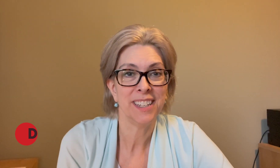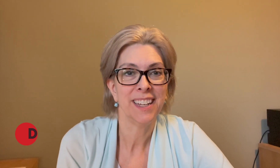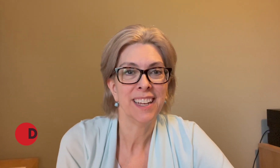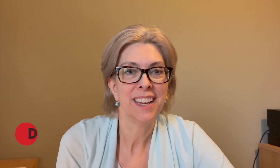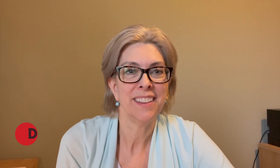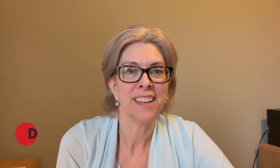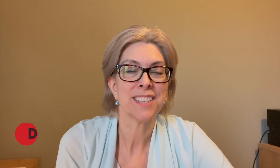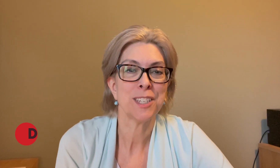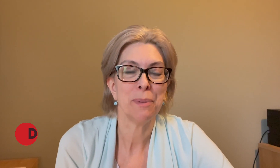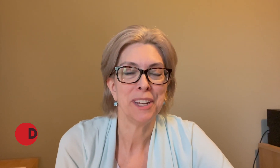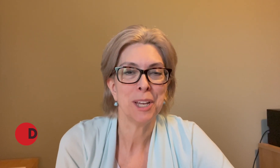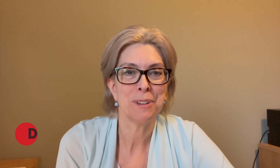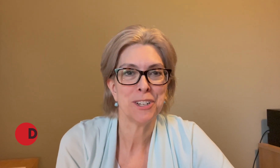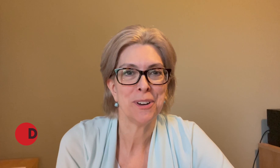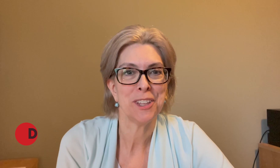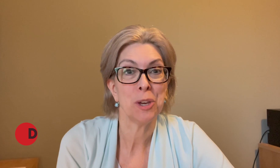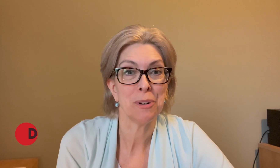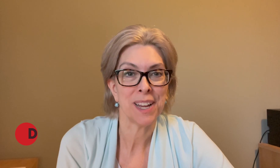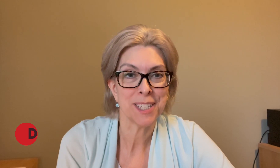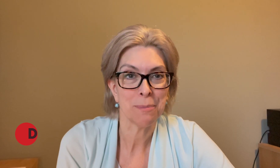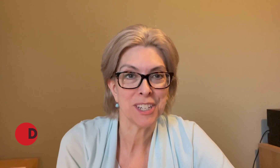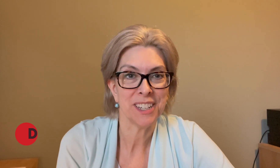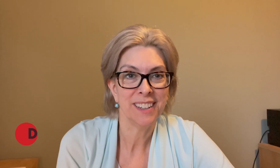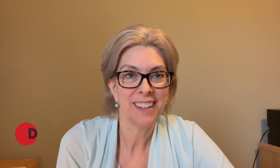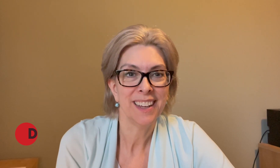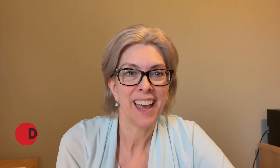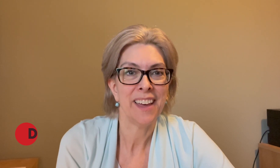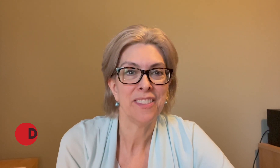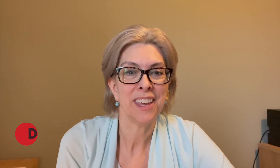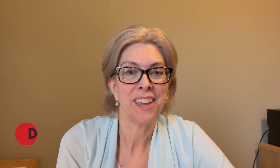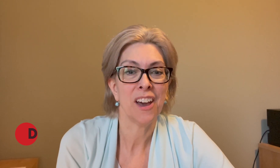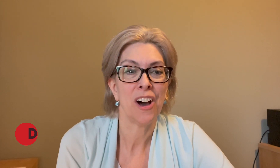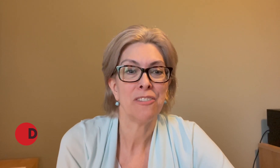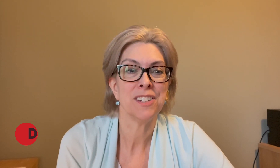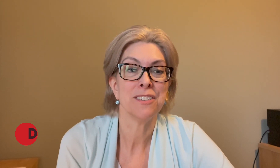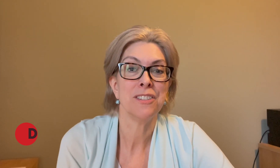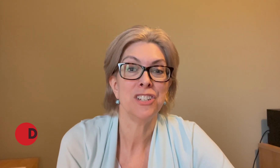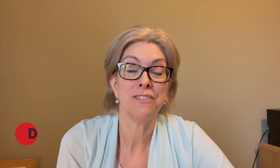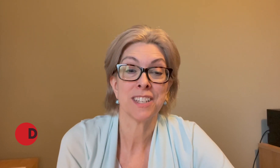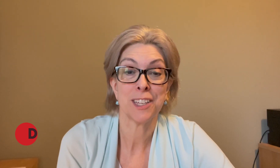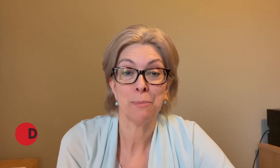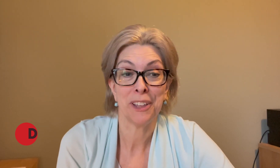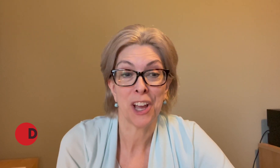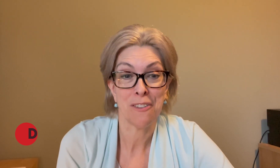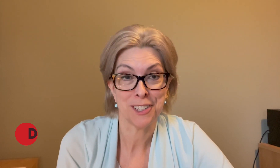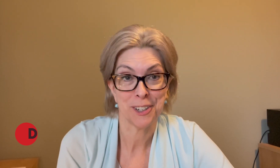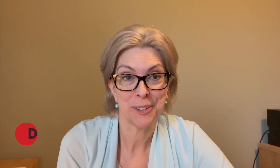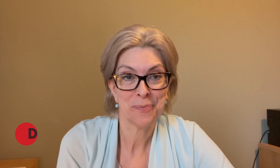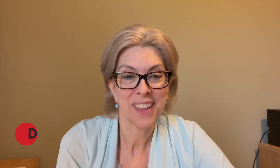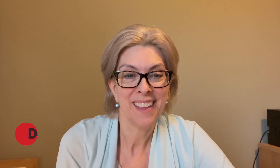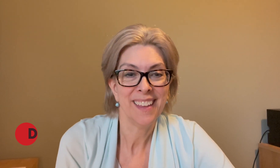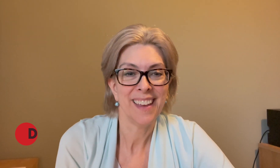the Accessibility Commissioner of the Human Rights Commission, and the Office of the Chief Accessibility officer